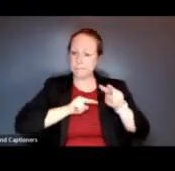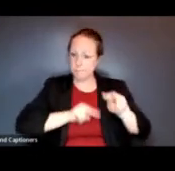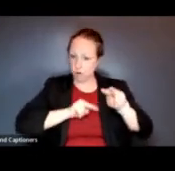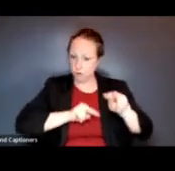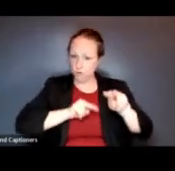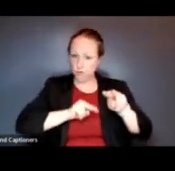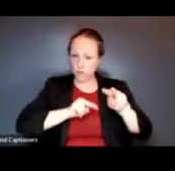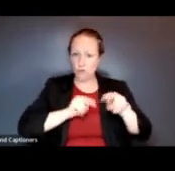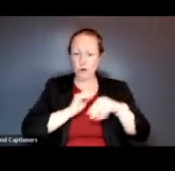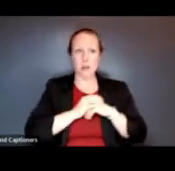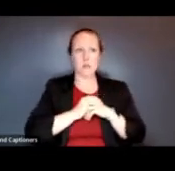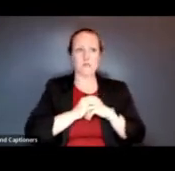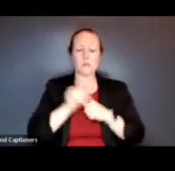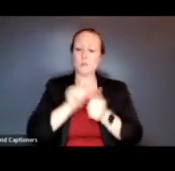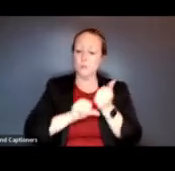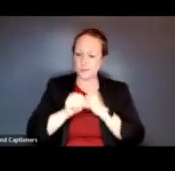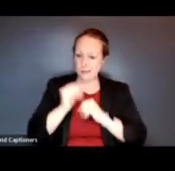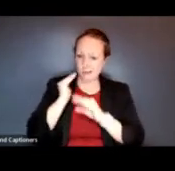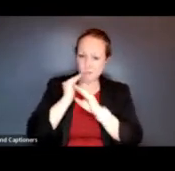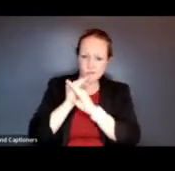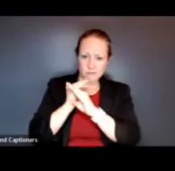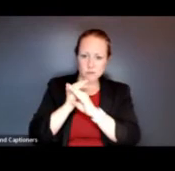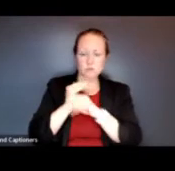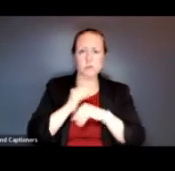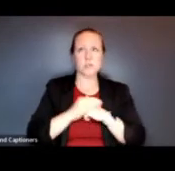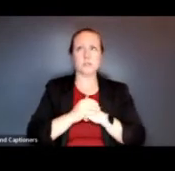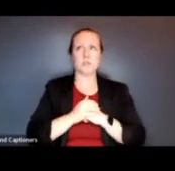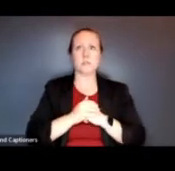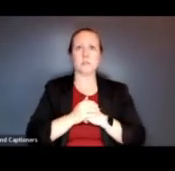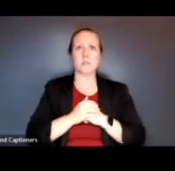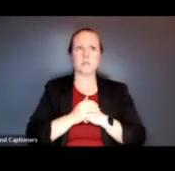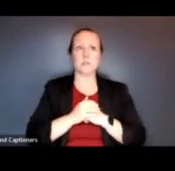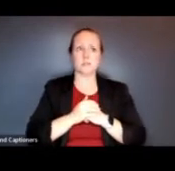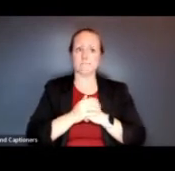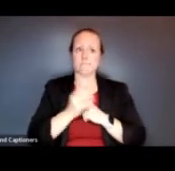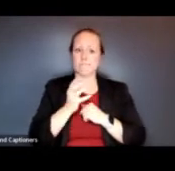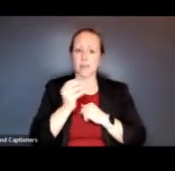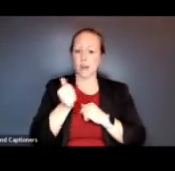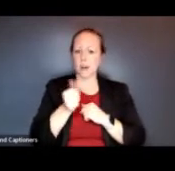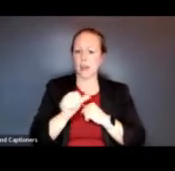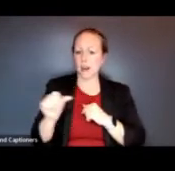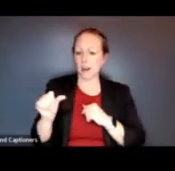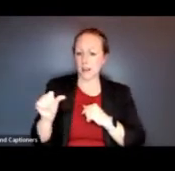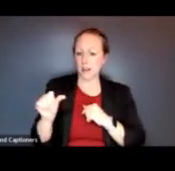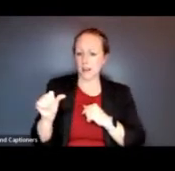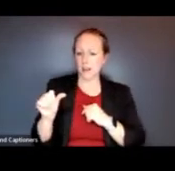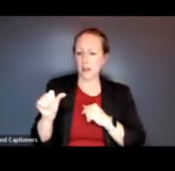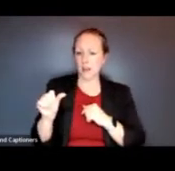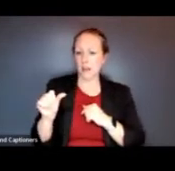suicide prevention in any